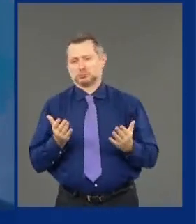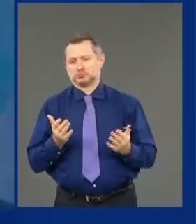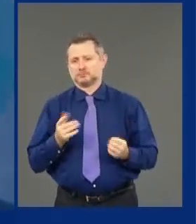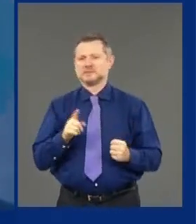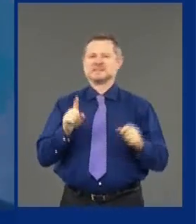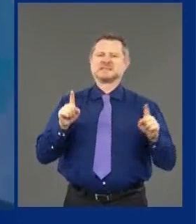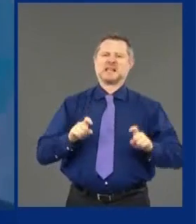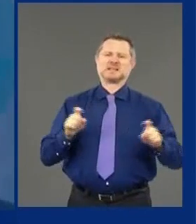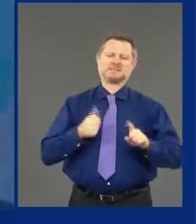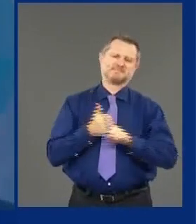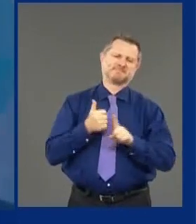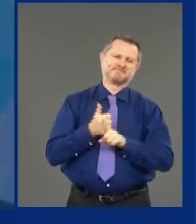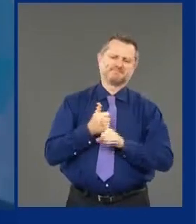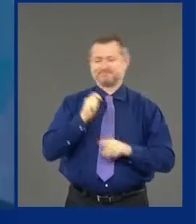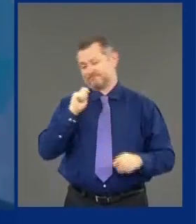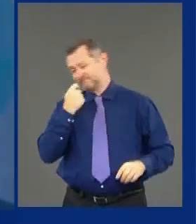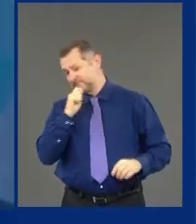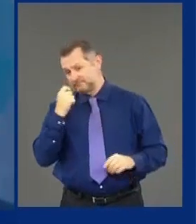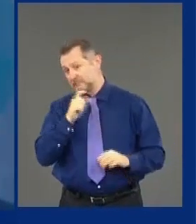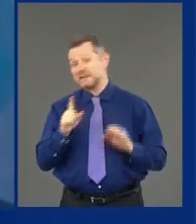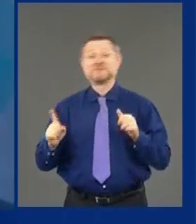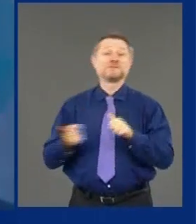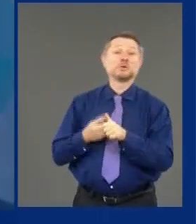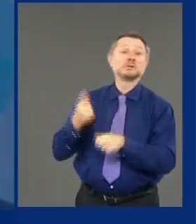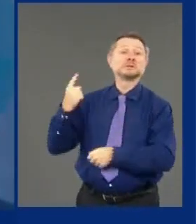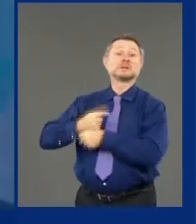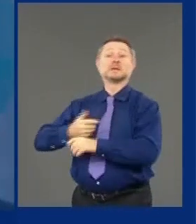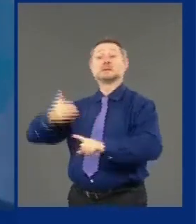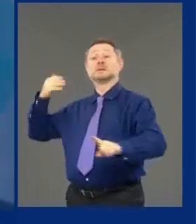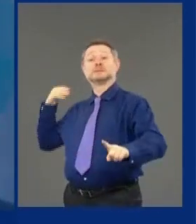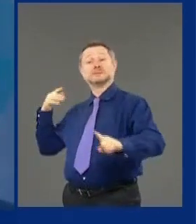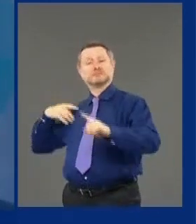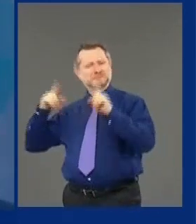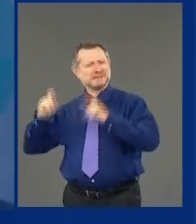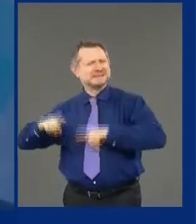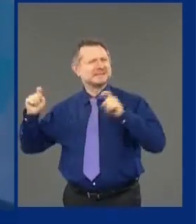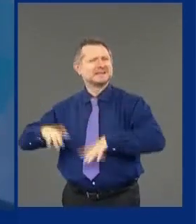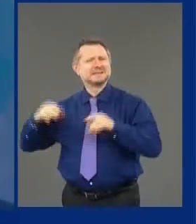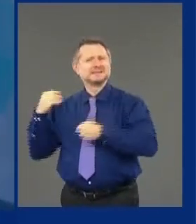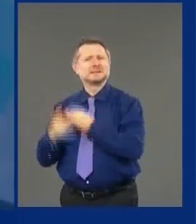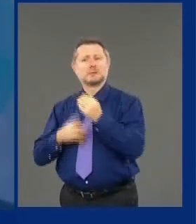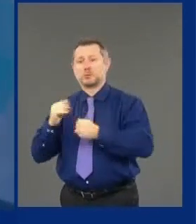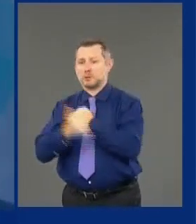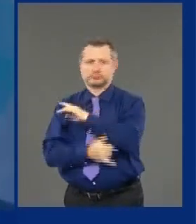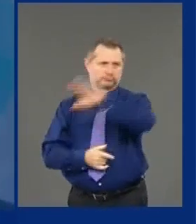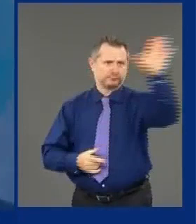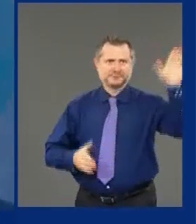WE DON'T SEE ANY RED FLAGS ANYWHERE. REMEMBER THE KEY TO WHAT WE'RE DOING IS THE TESTING. PEOPLE TALK ABOUT THAT FROM DAY